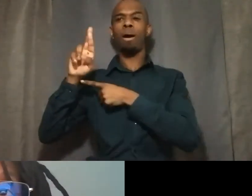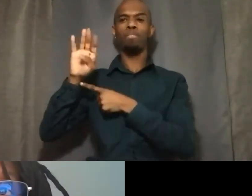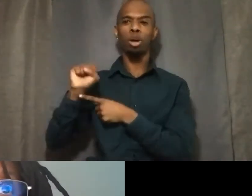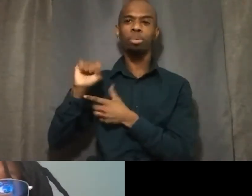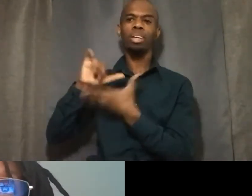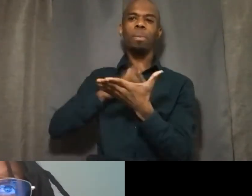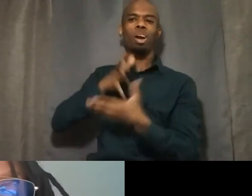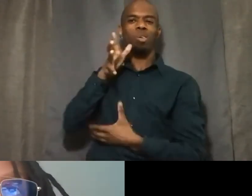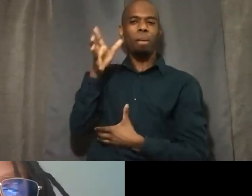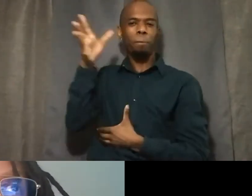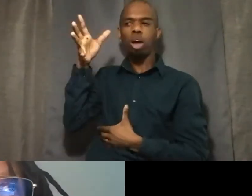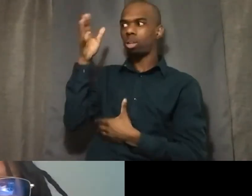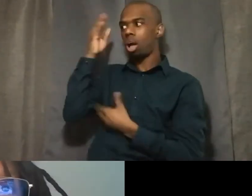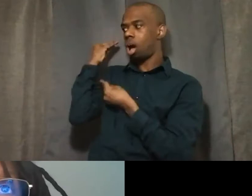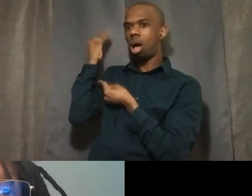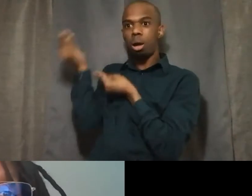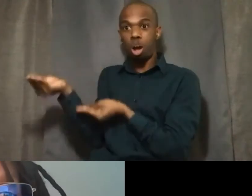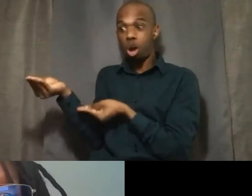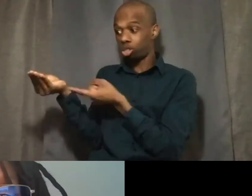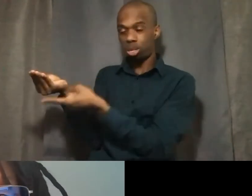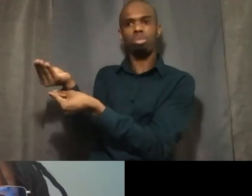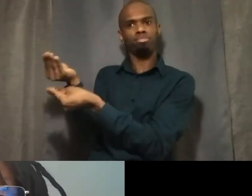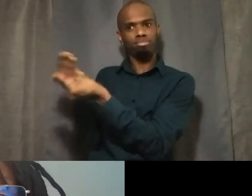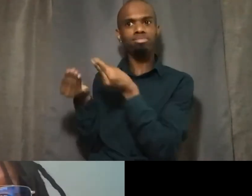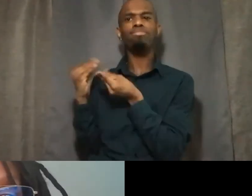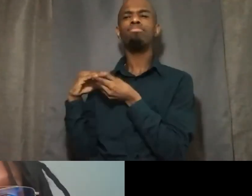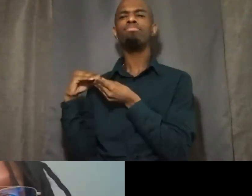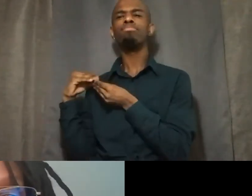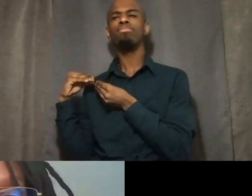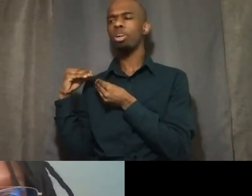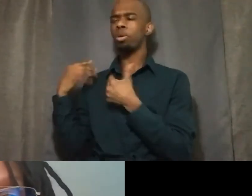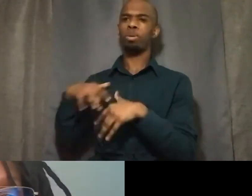and just really committed to improving my Arabic.